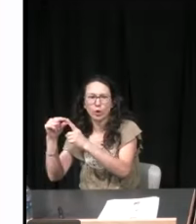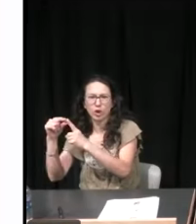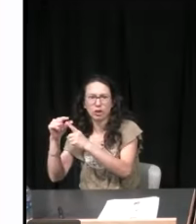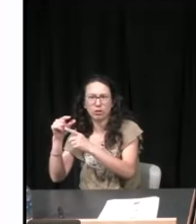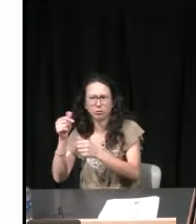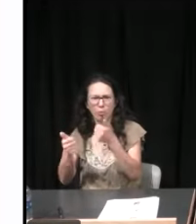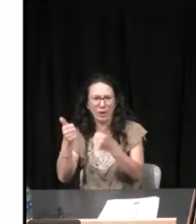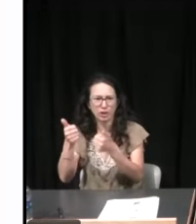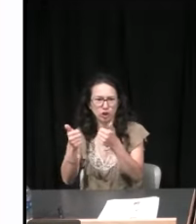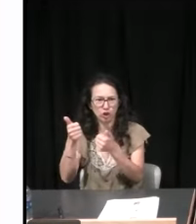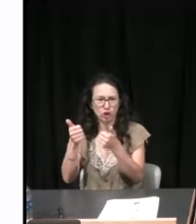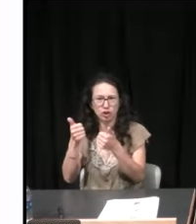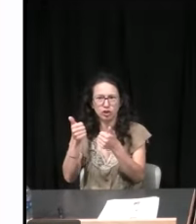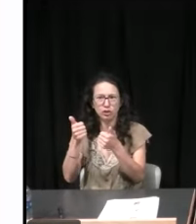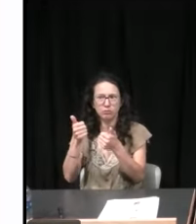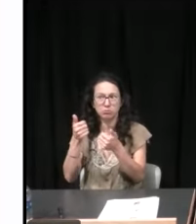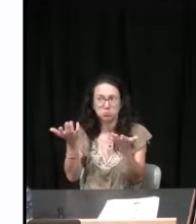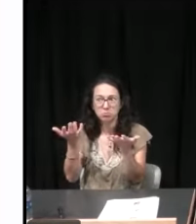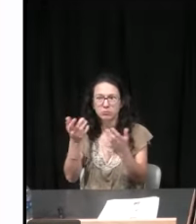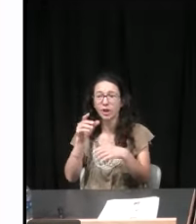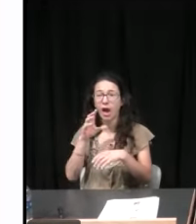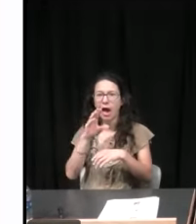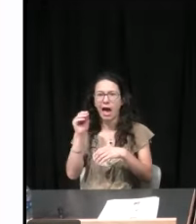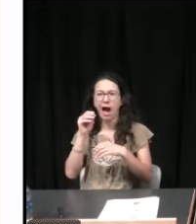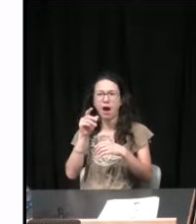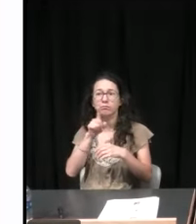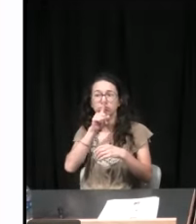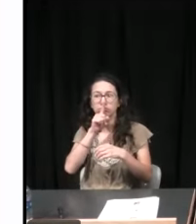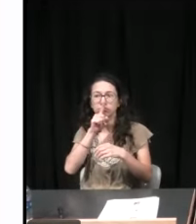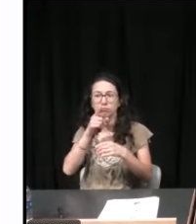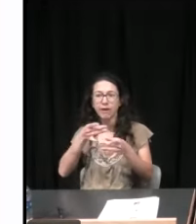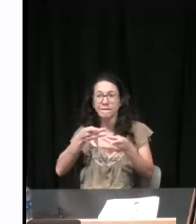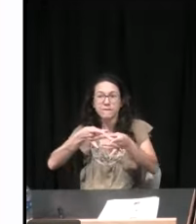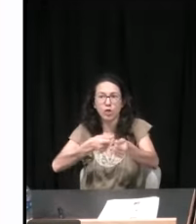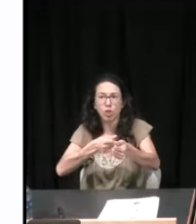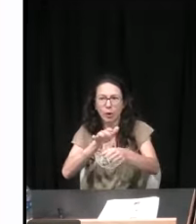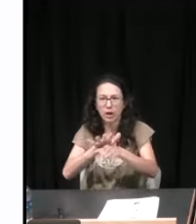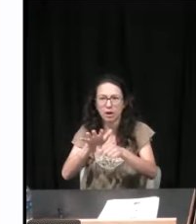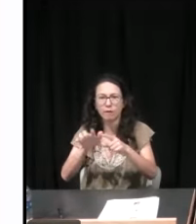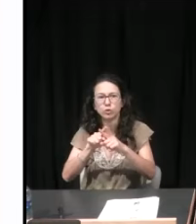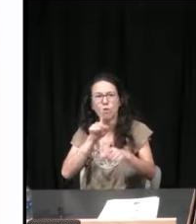so some may only be finger spelling words to their children not providing full access to the language